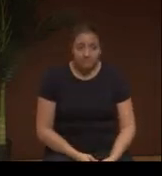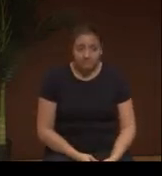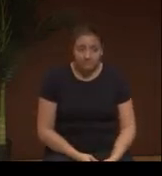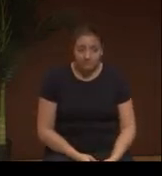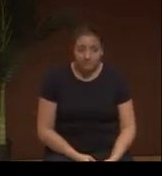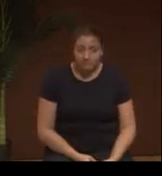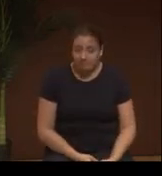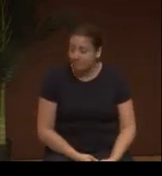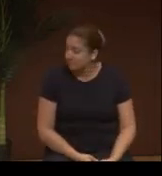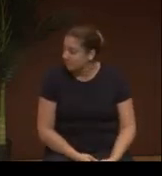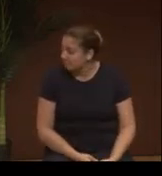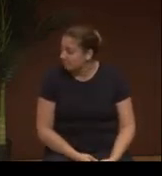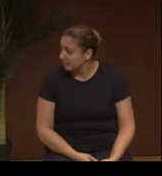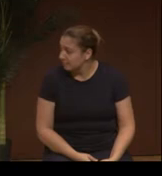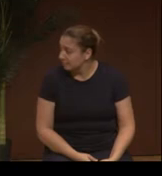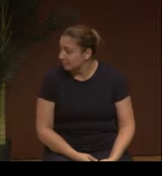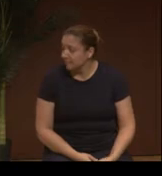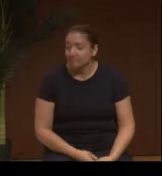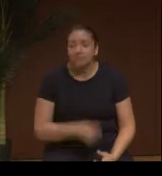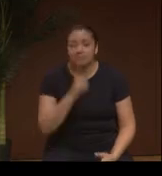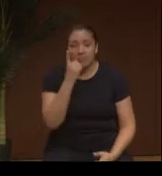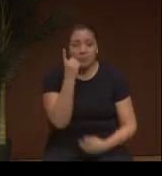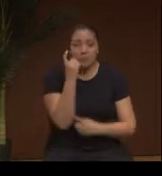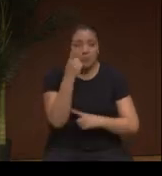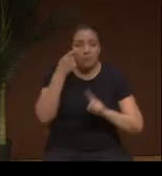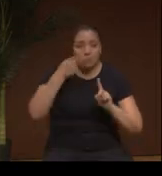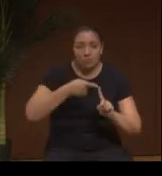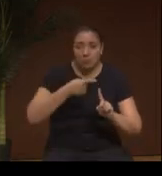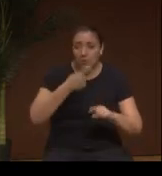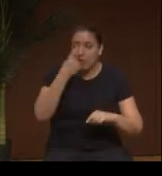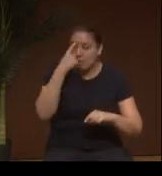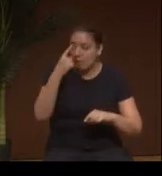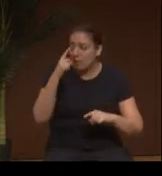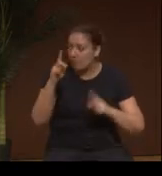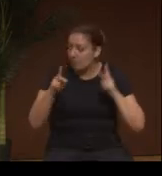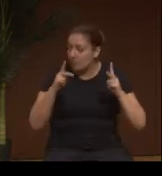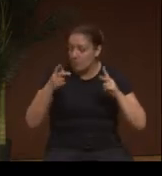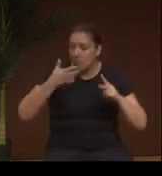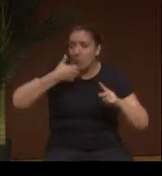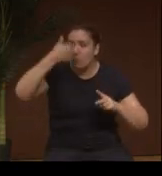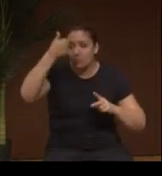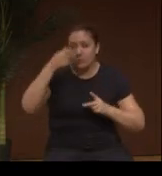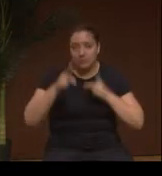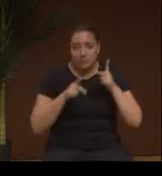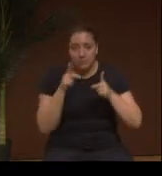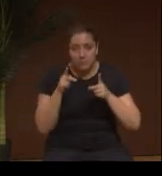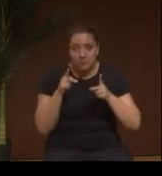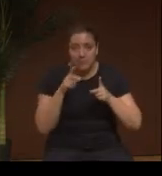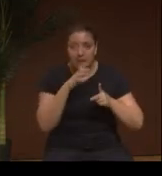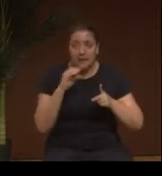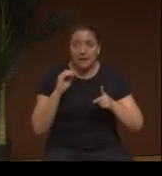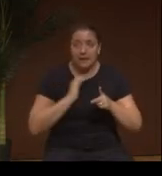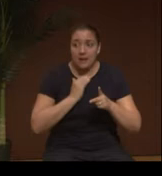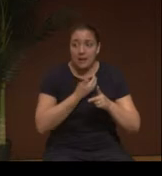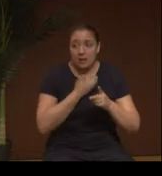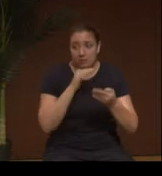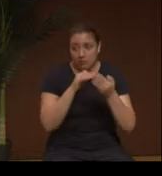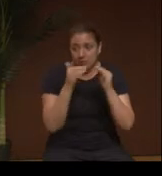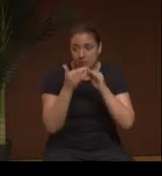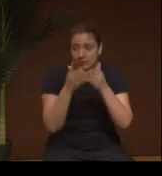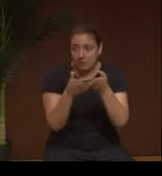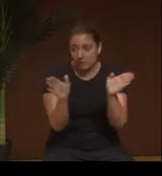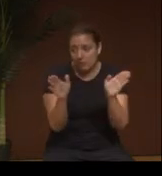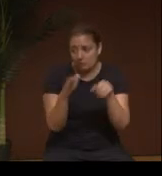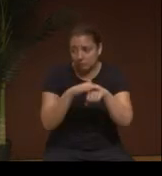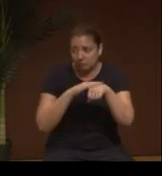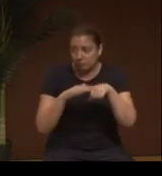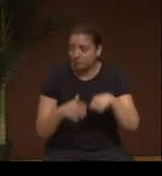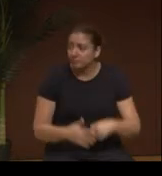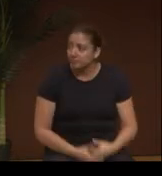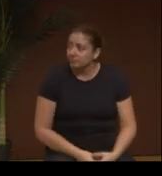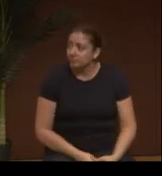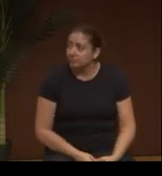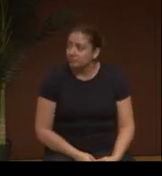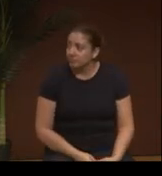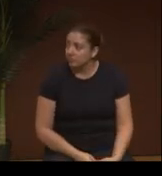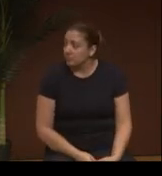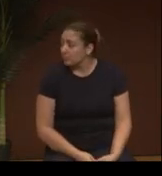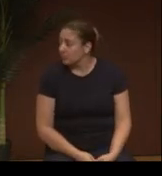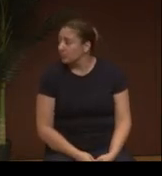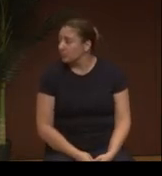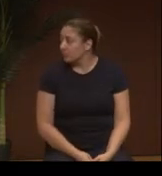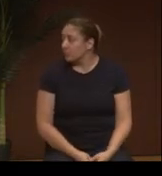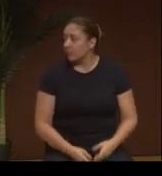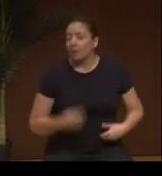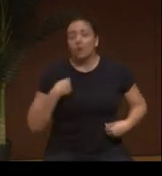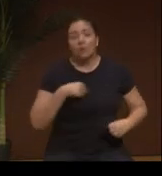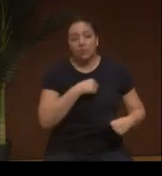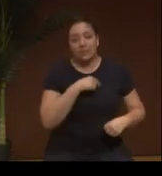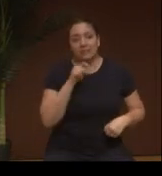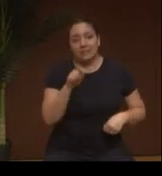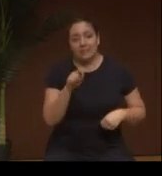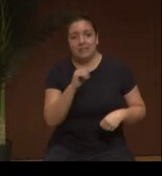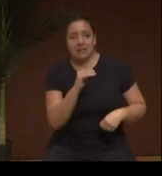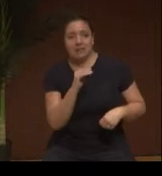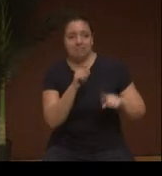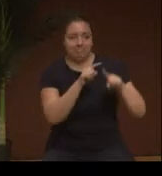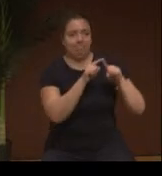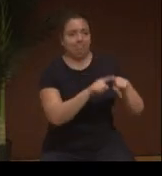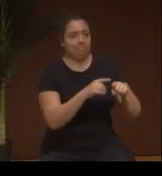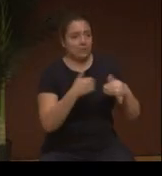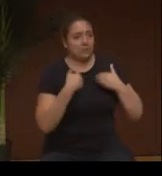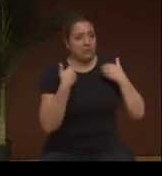[Taíno expression]